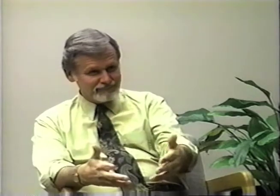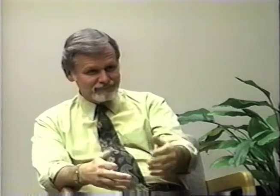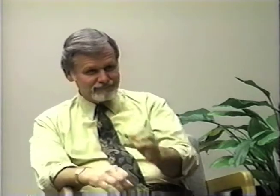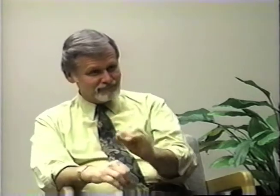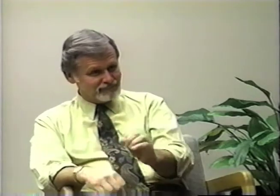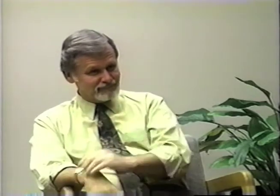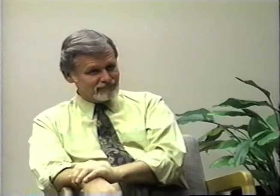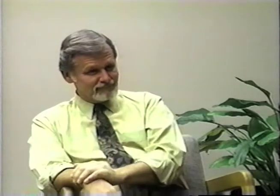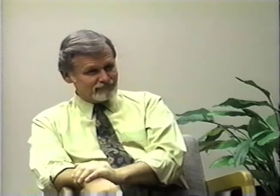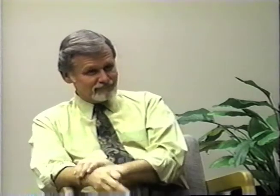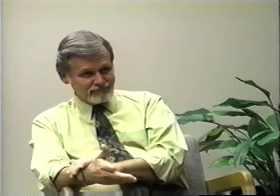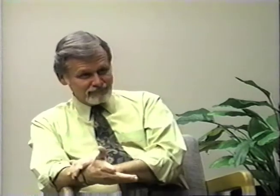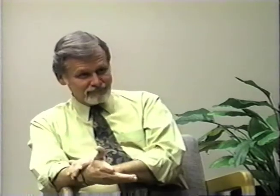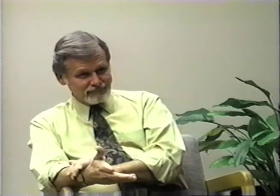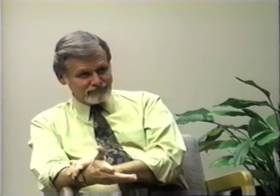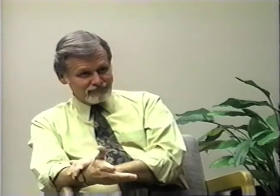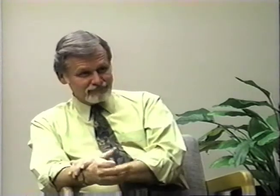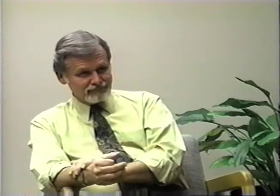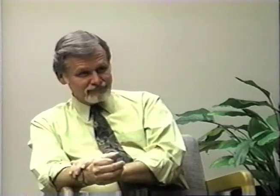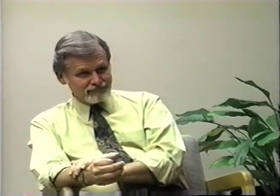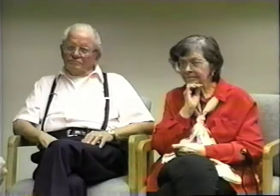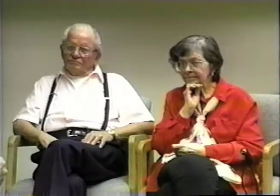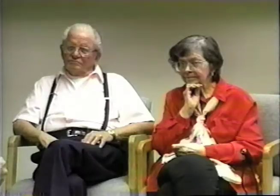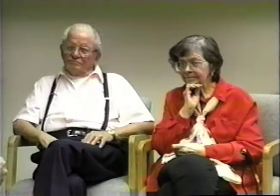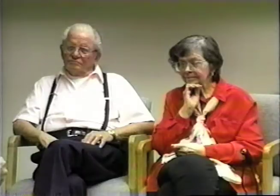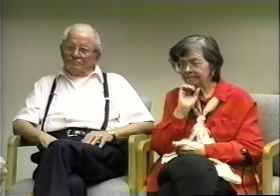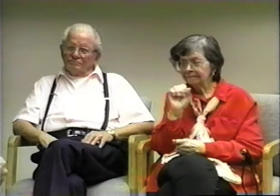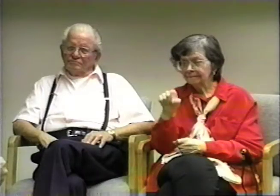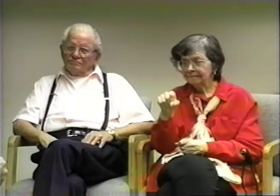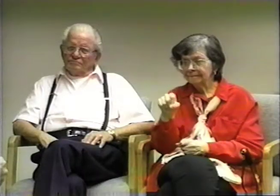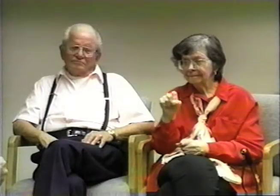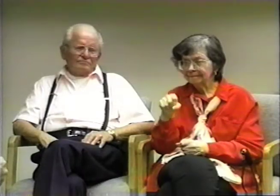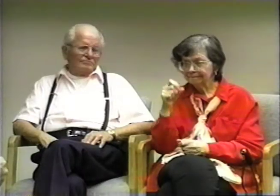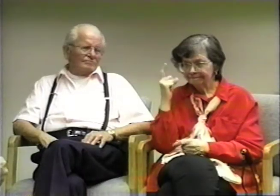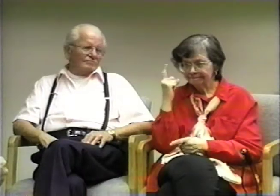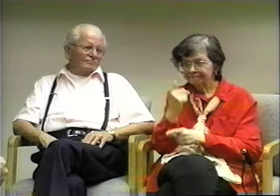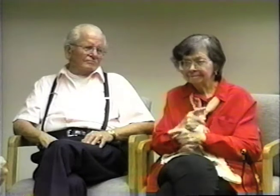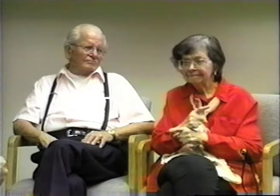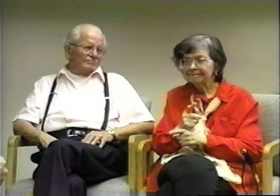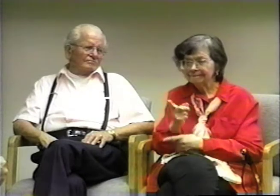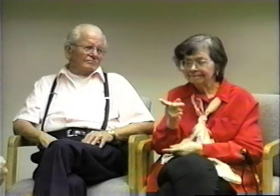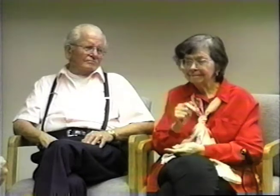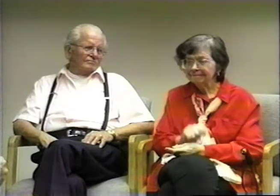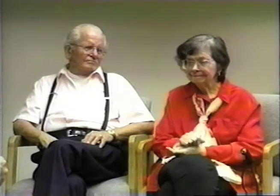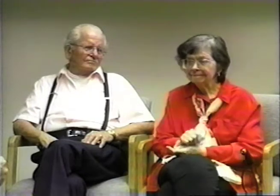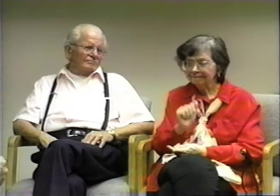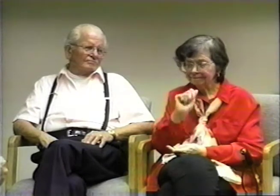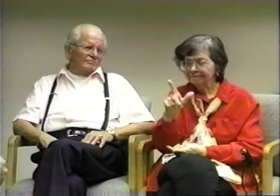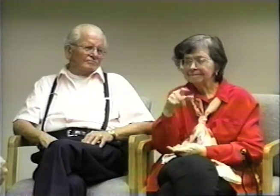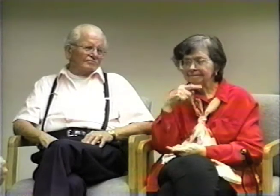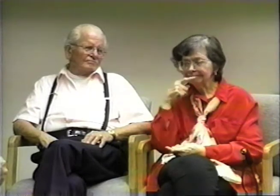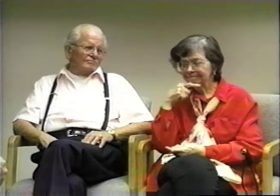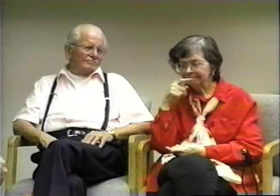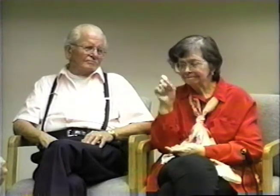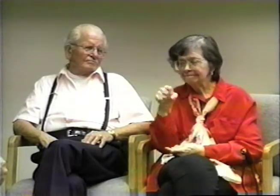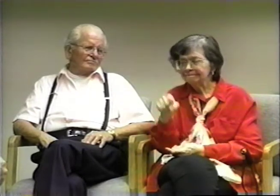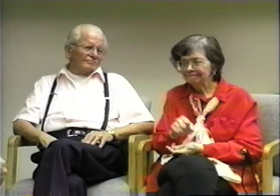None of them are Deaf? That's right. All of them are hearing. Yes.